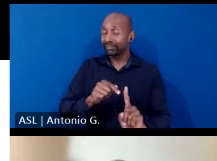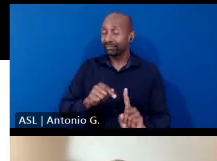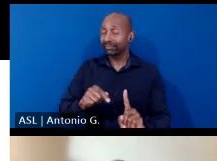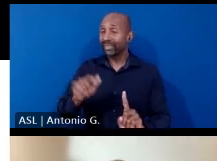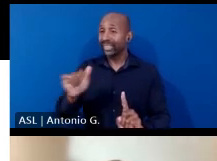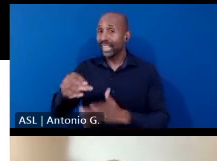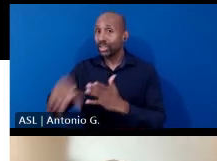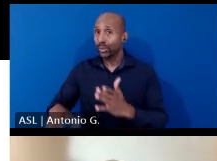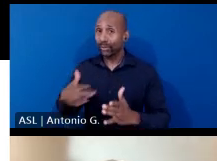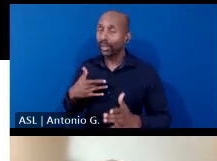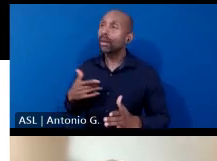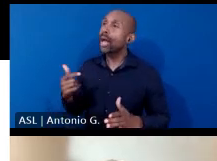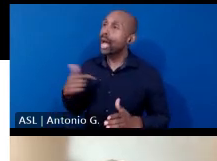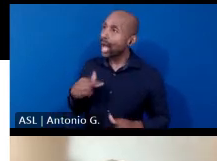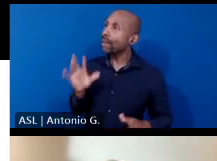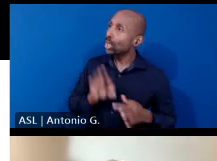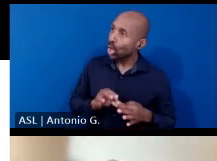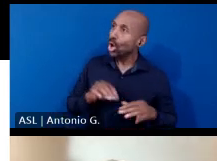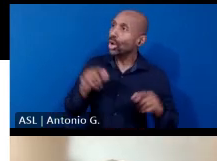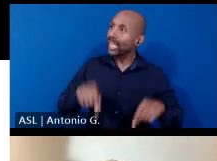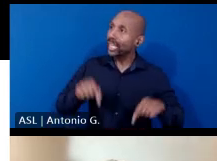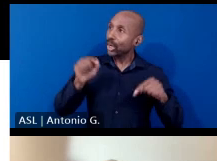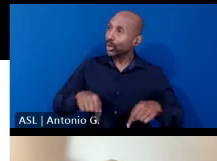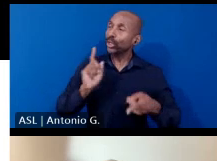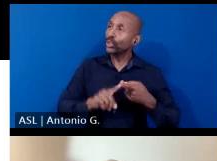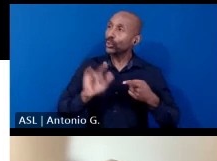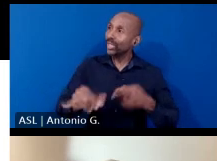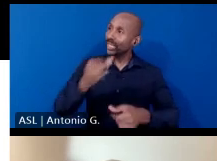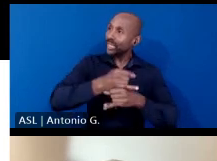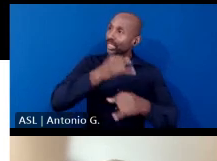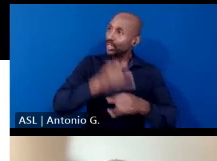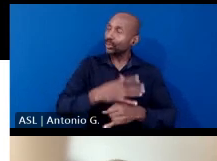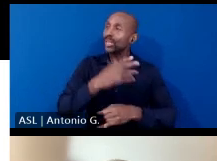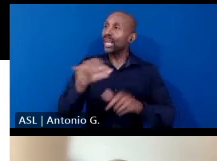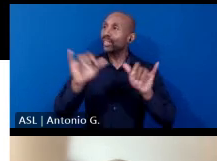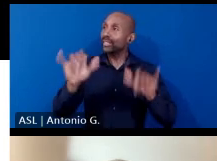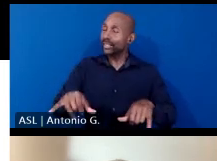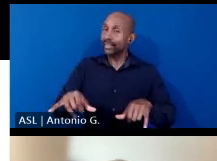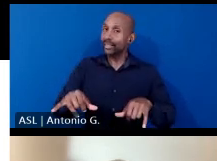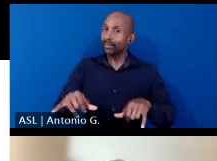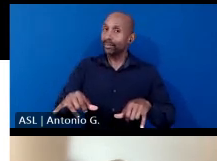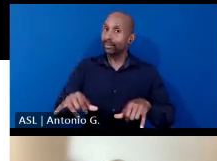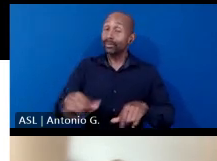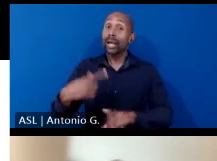systemic, even even when we think about tackling mindset that we need to attend to as a collective.